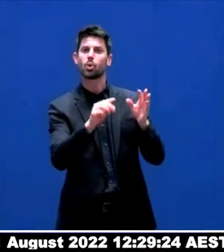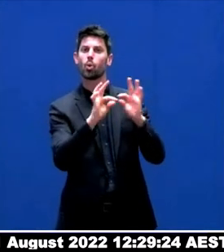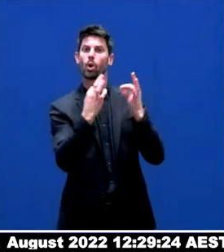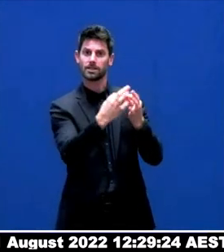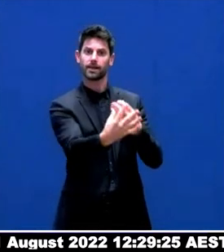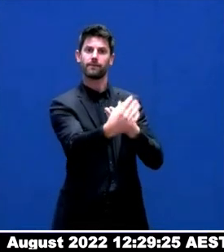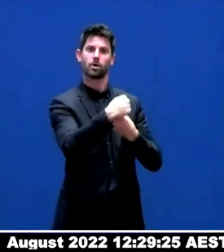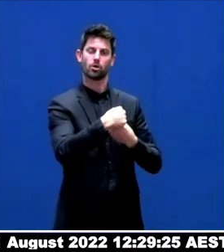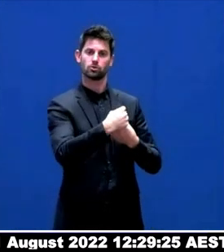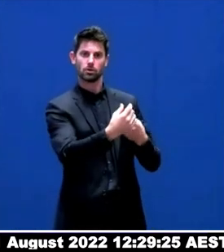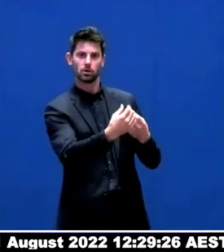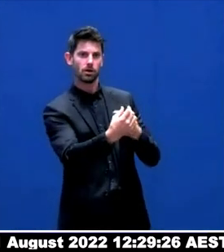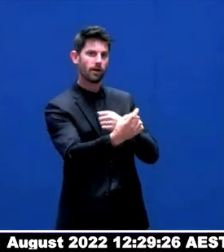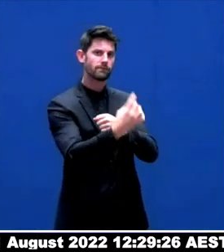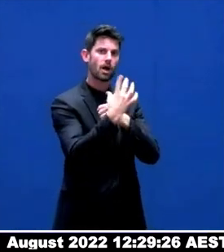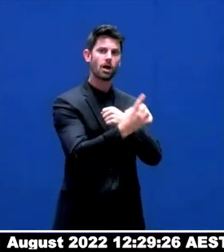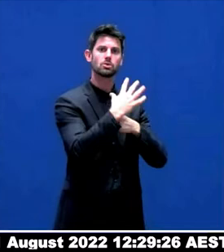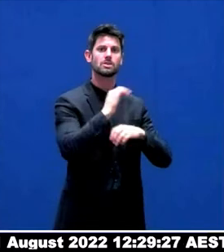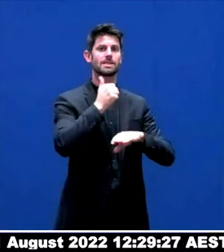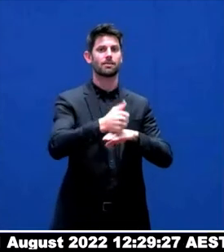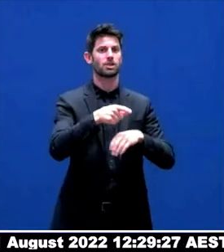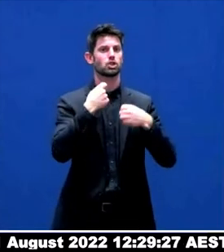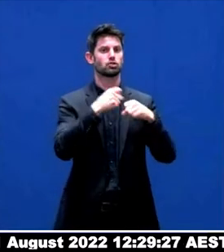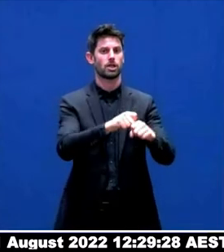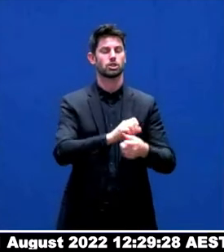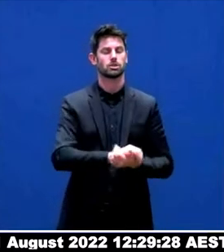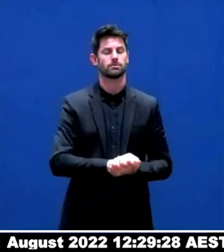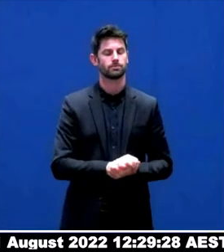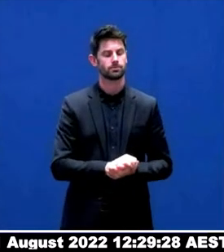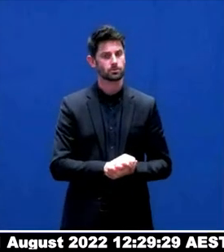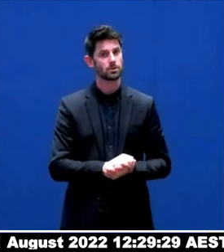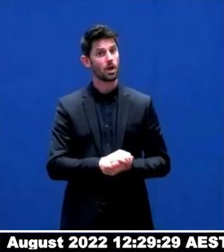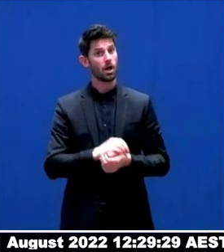And this Strategy has been reviewed by the New South Wales Auditor-General; is that right?